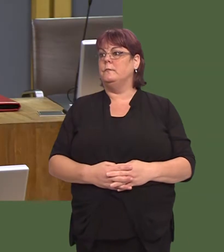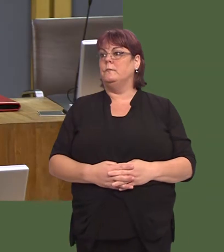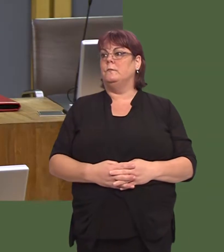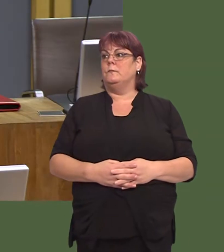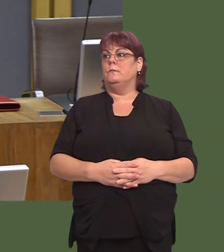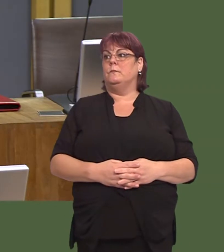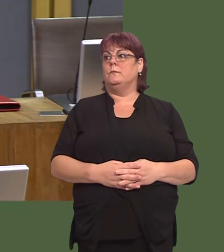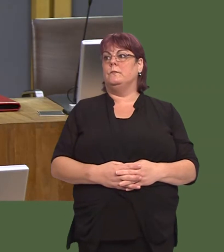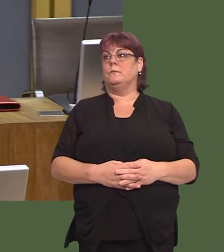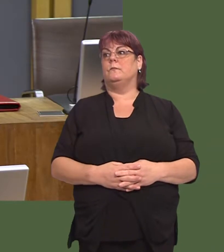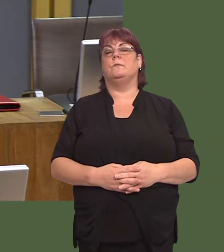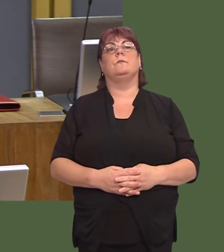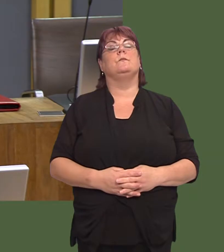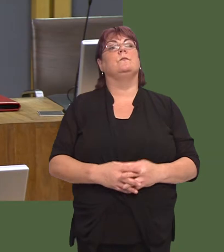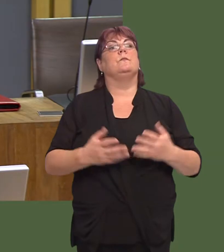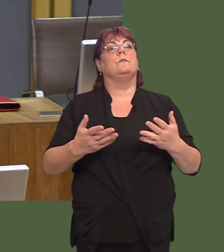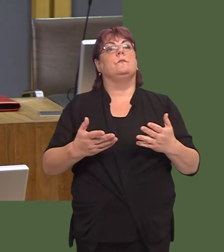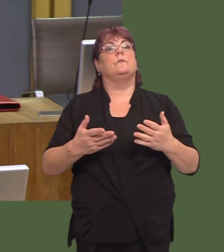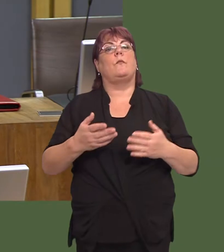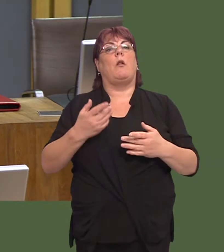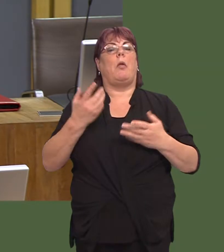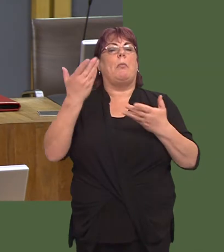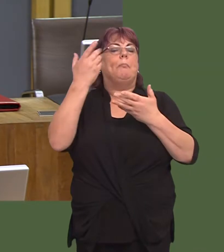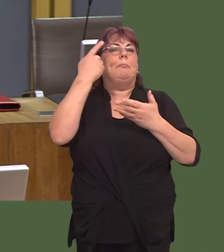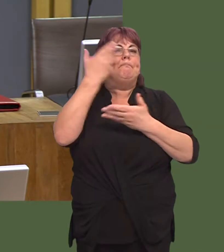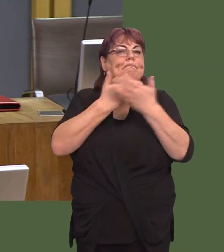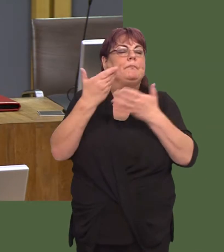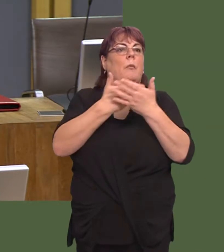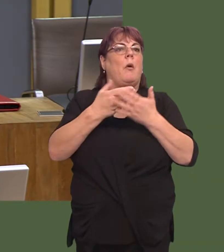for Welsh ports, of course, and there is criticism there that the economy Secretary hadnít at